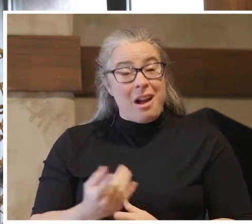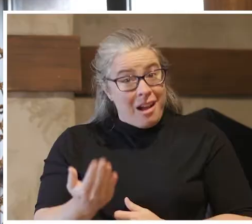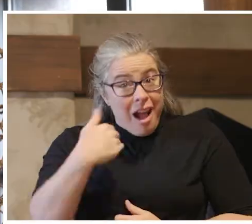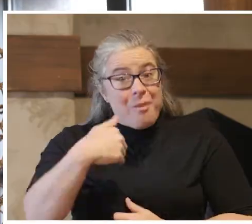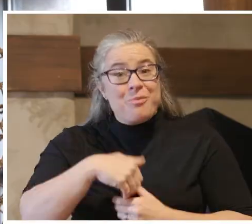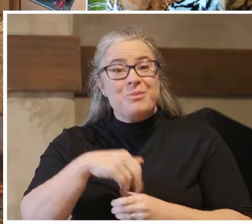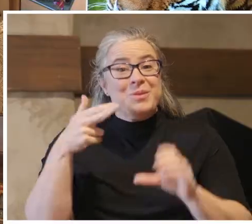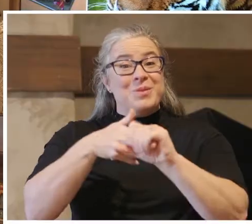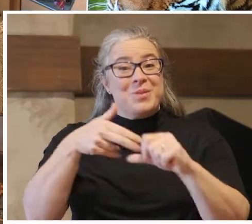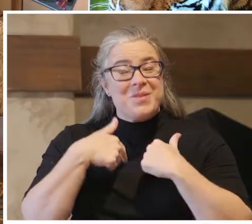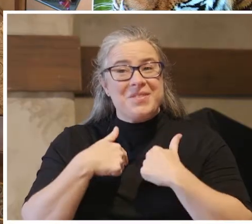Come with me!